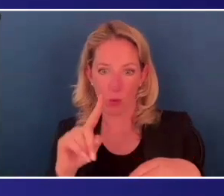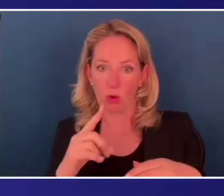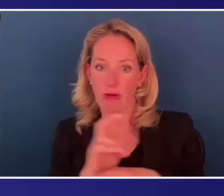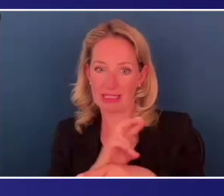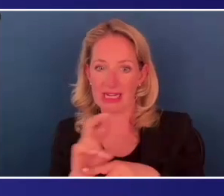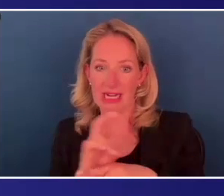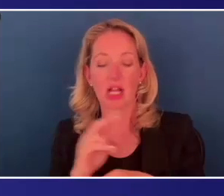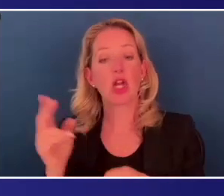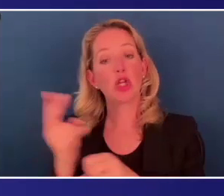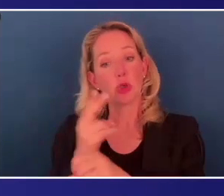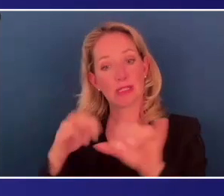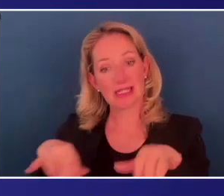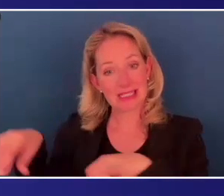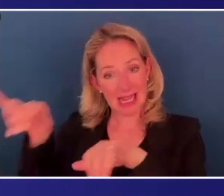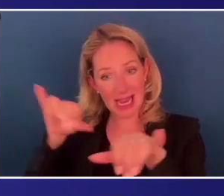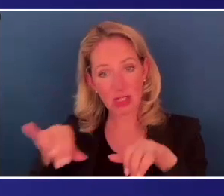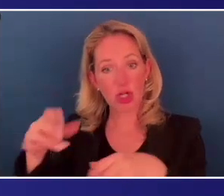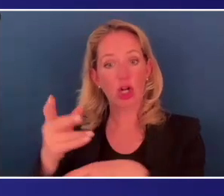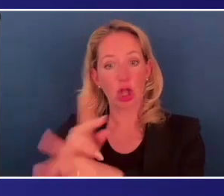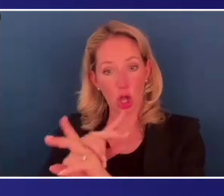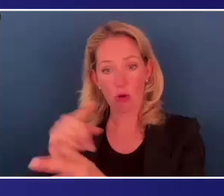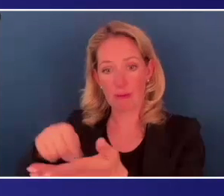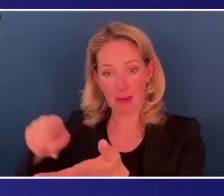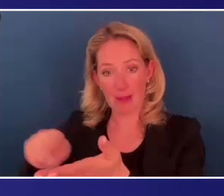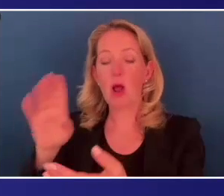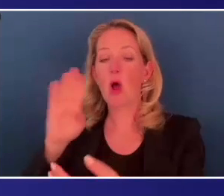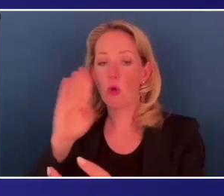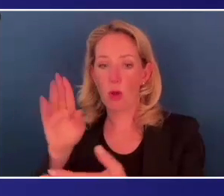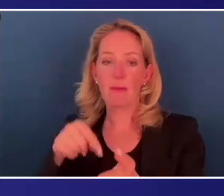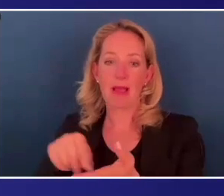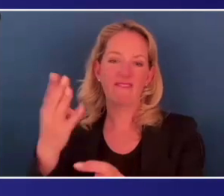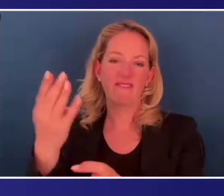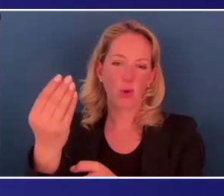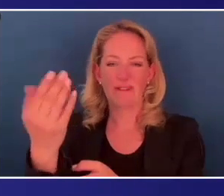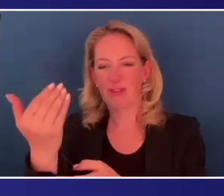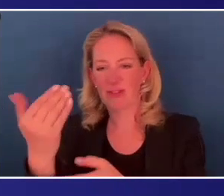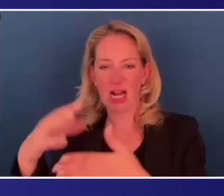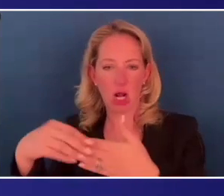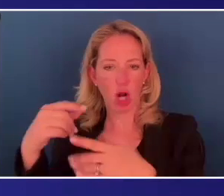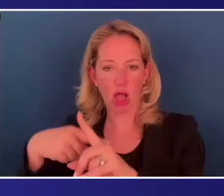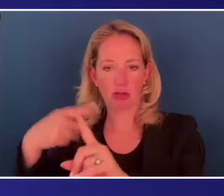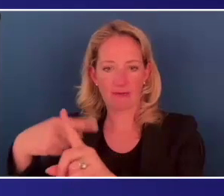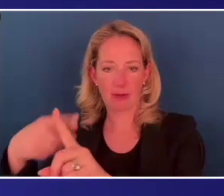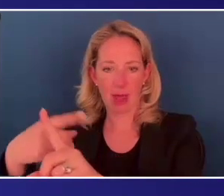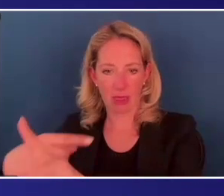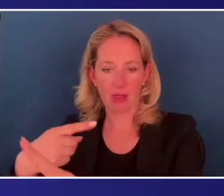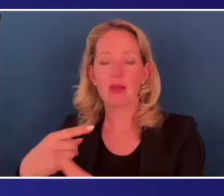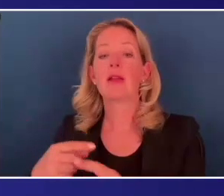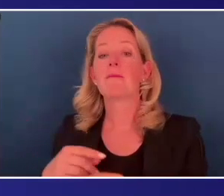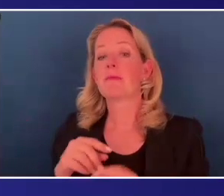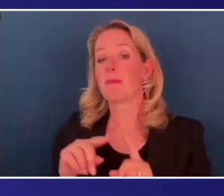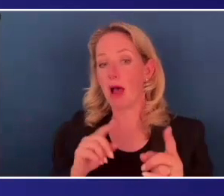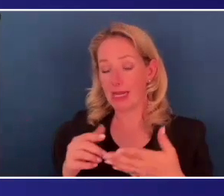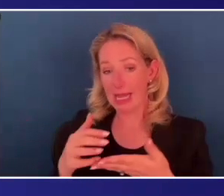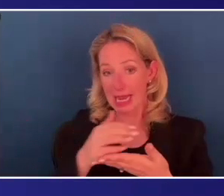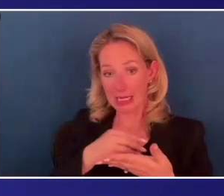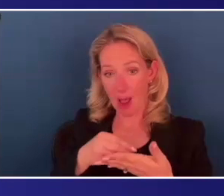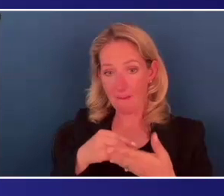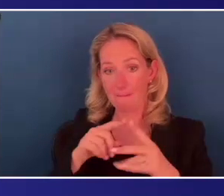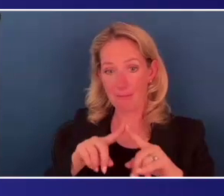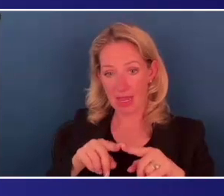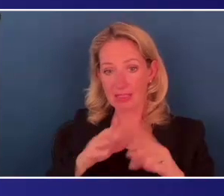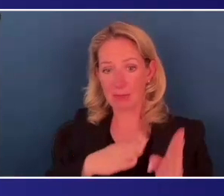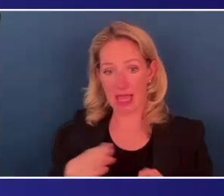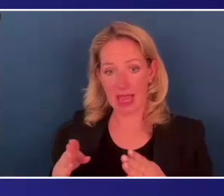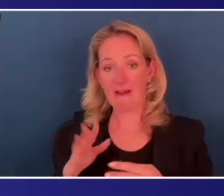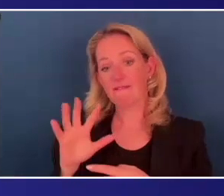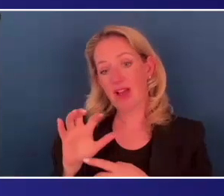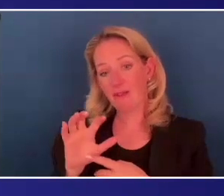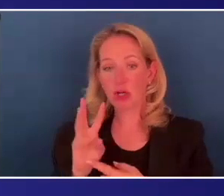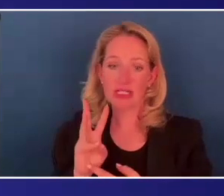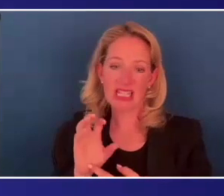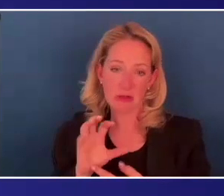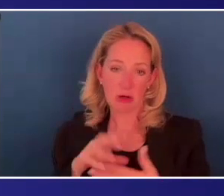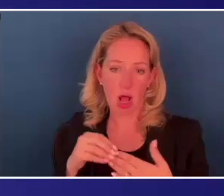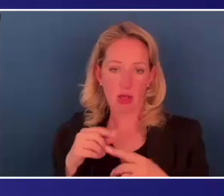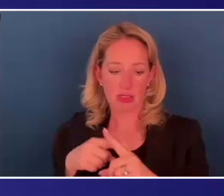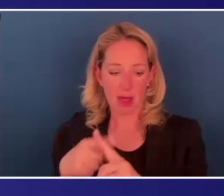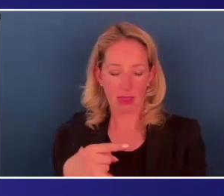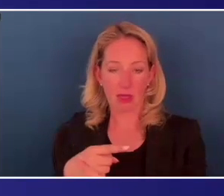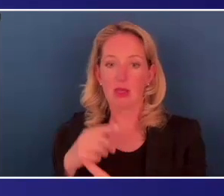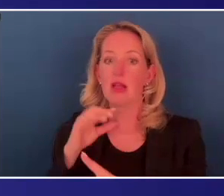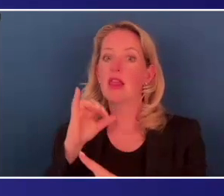I'd be paying 14 to $1,500 per month with a income based plan. This could be 500 or $600 a month, which is way more doable.